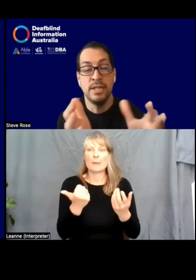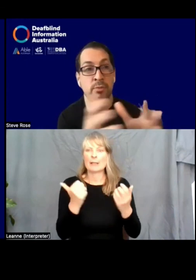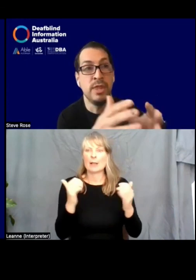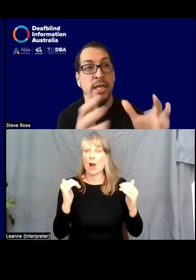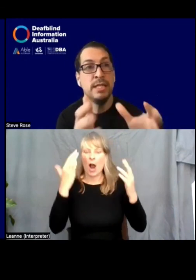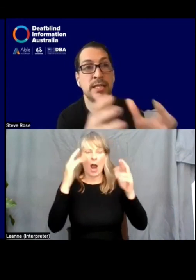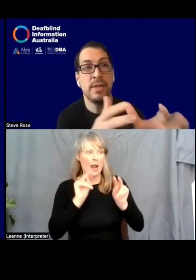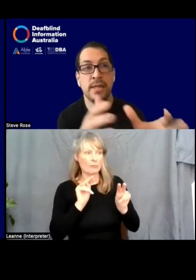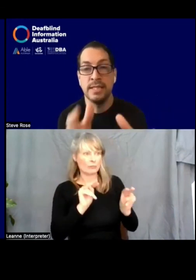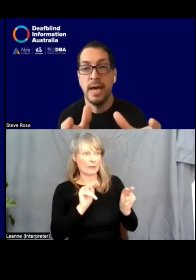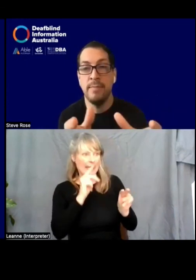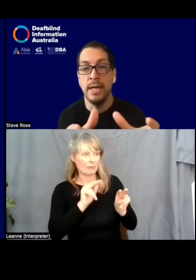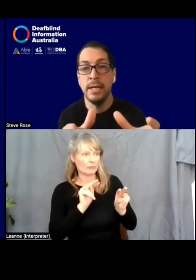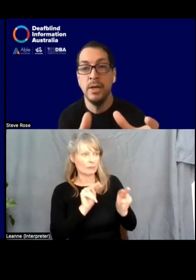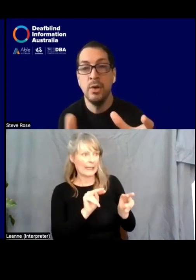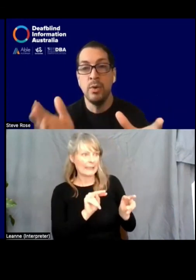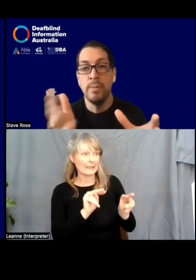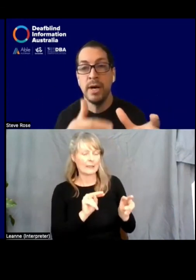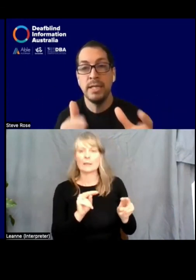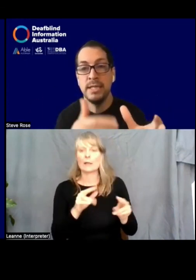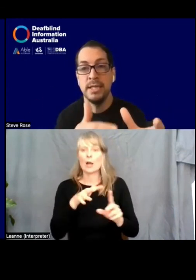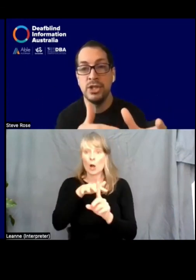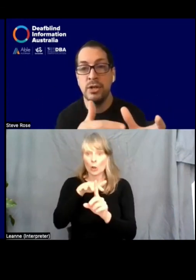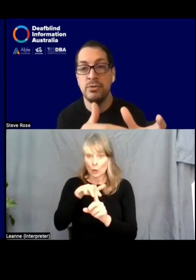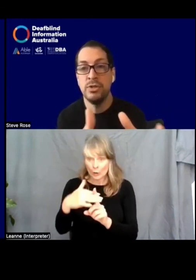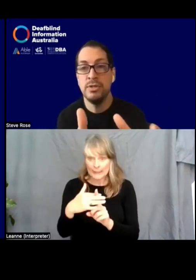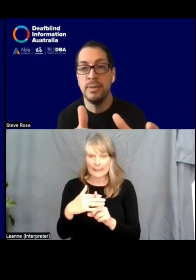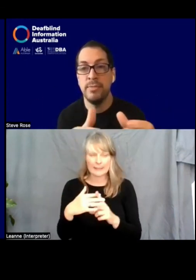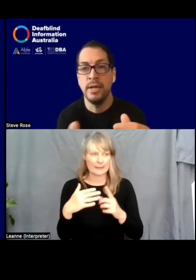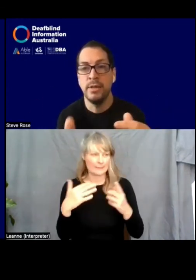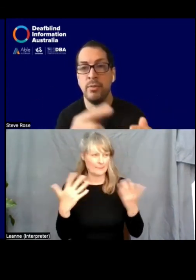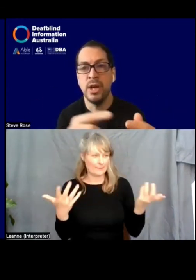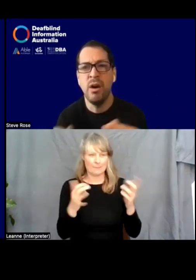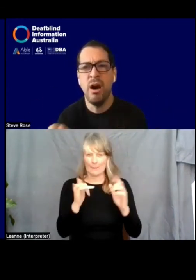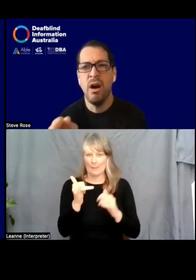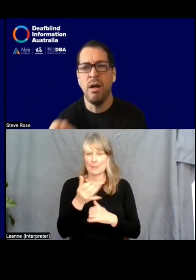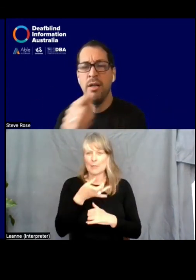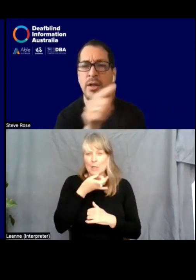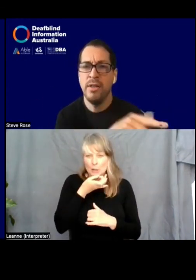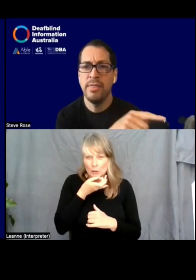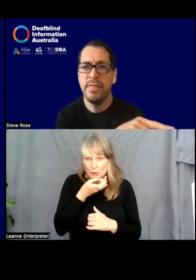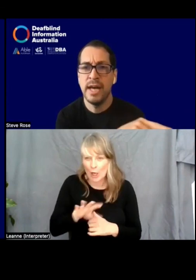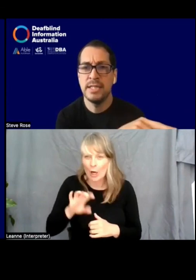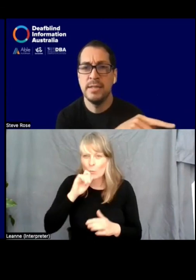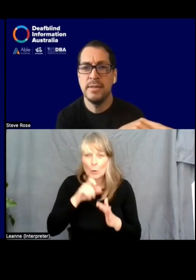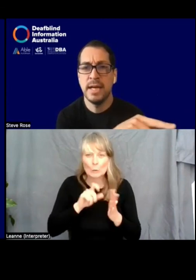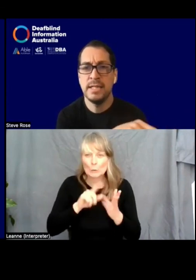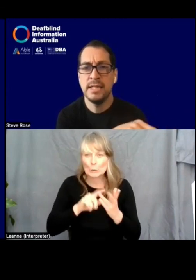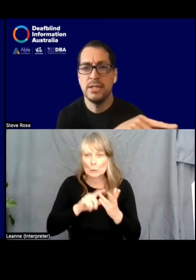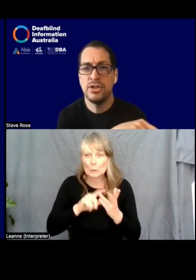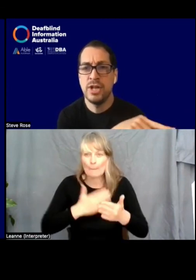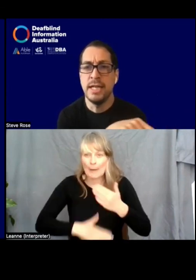So within something that's happening, we might see a child do something that we go, "Ah! That's a trace,